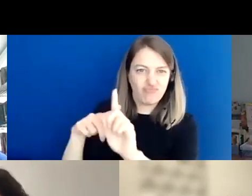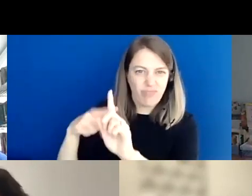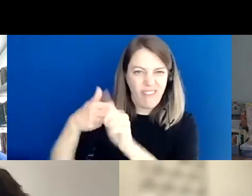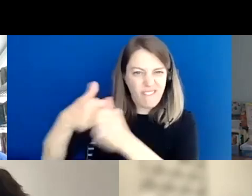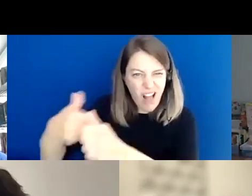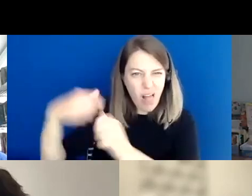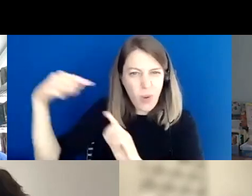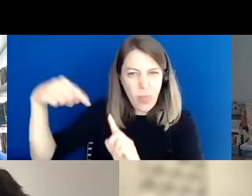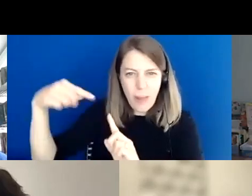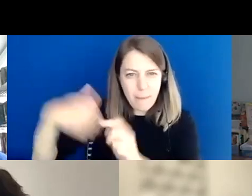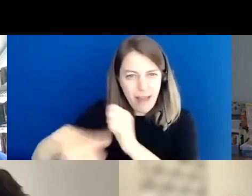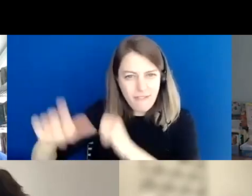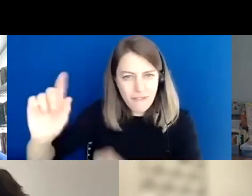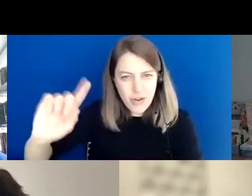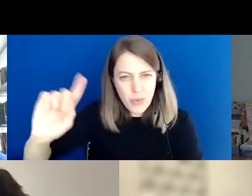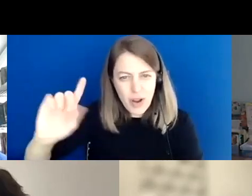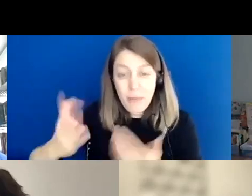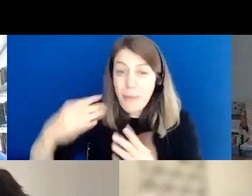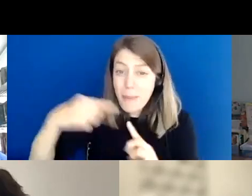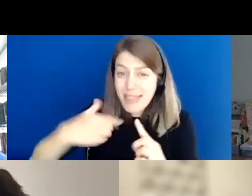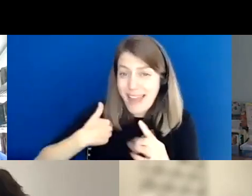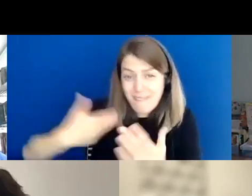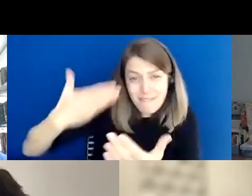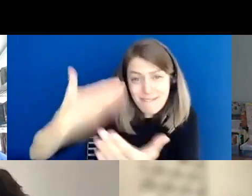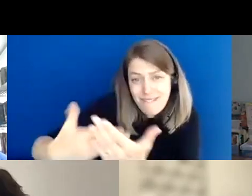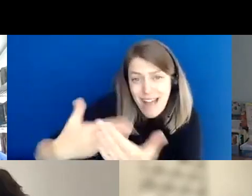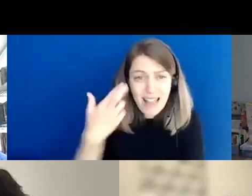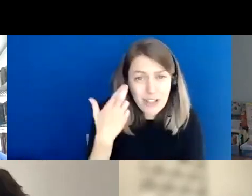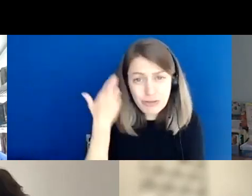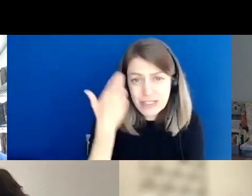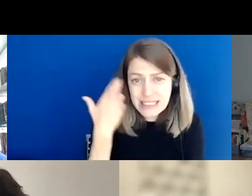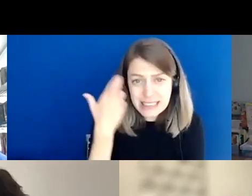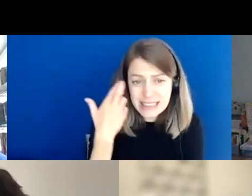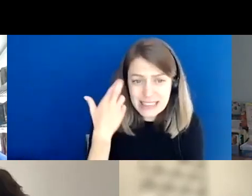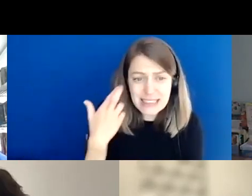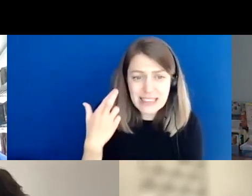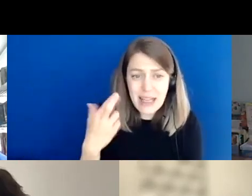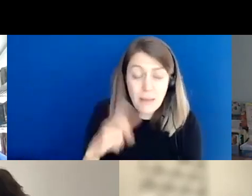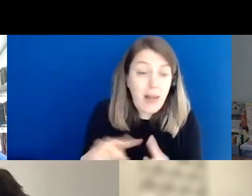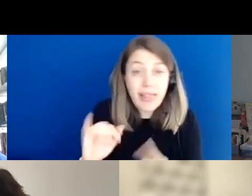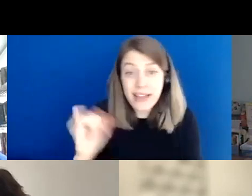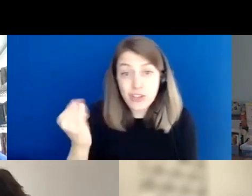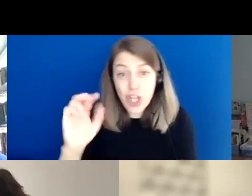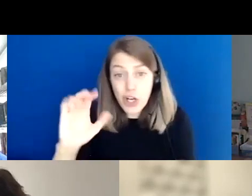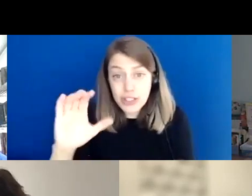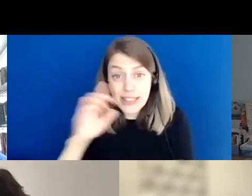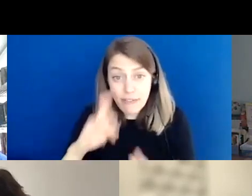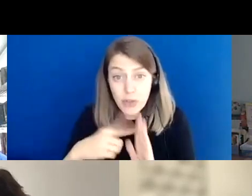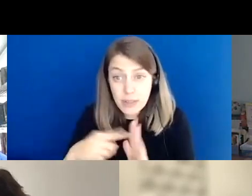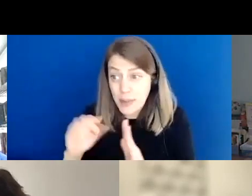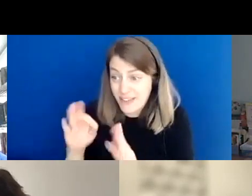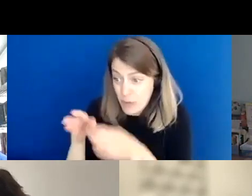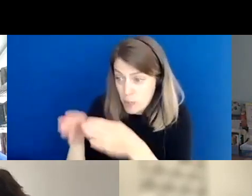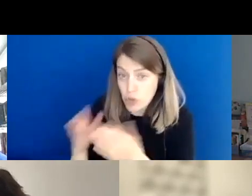Maybe it's not even about the extremity, as happens in JRC of screaming in pain and being tortured.